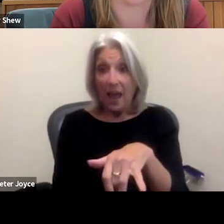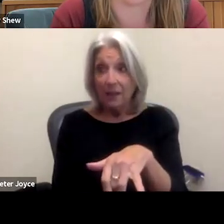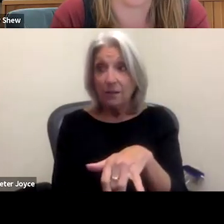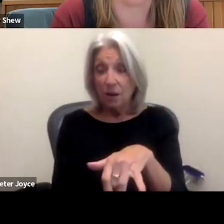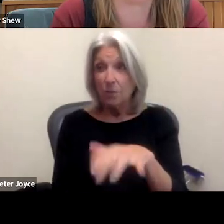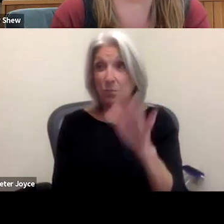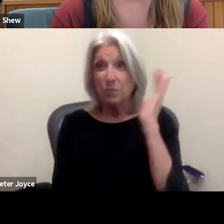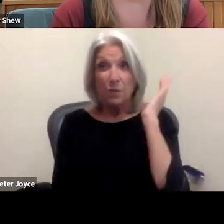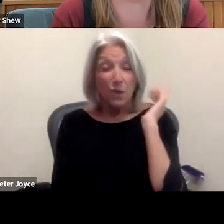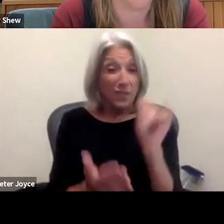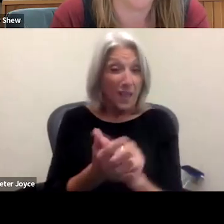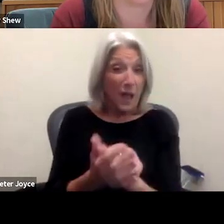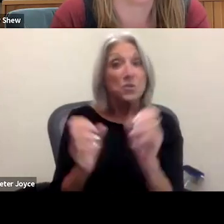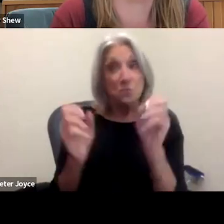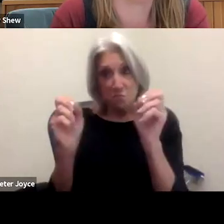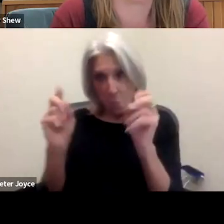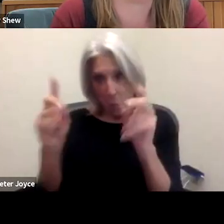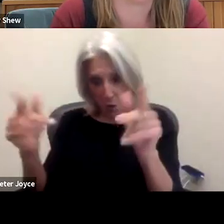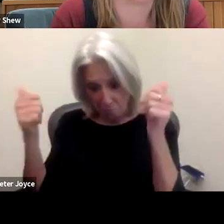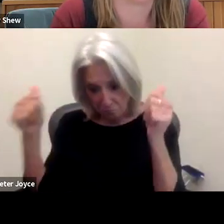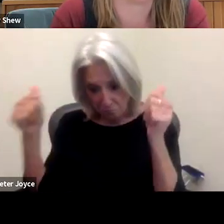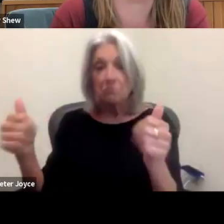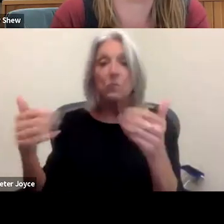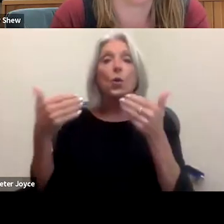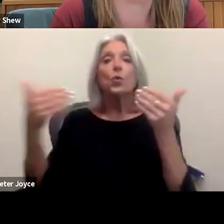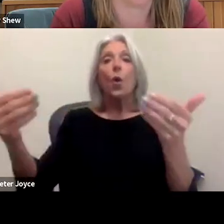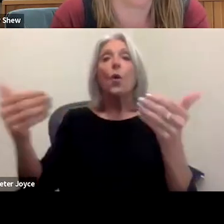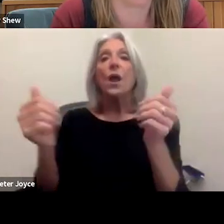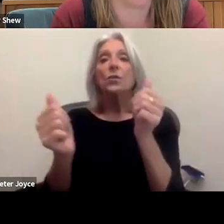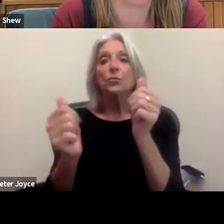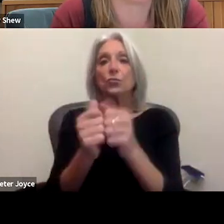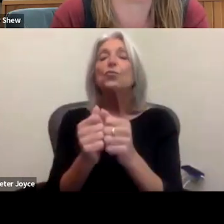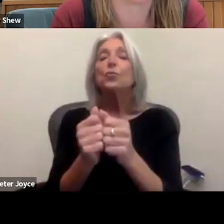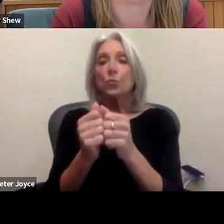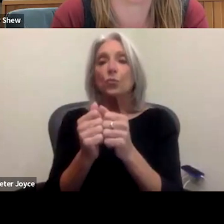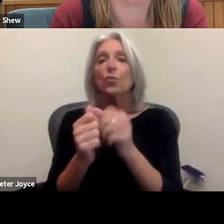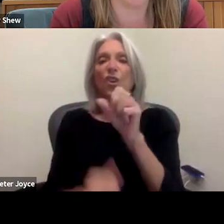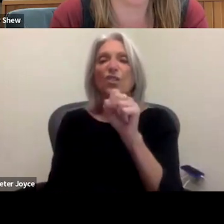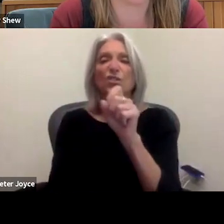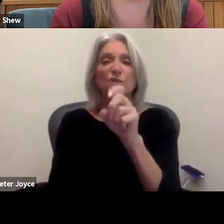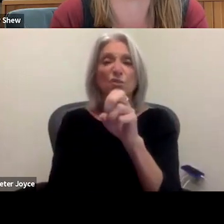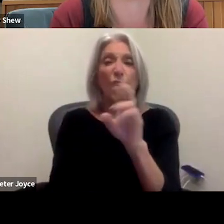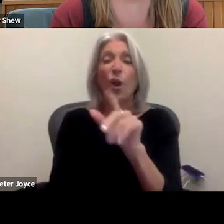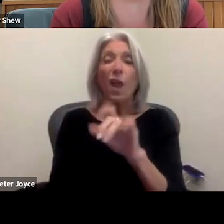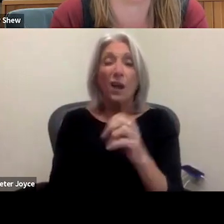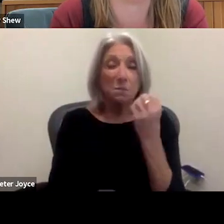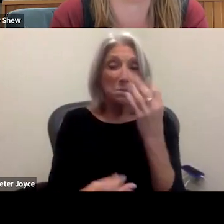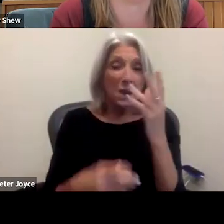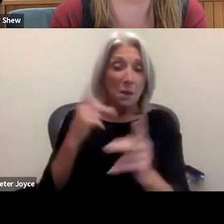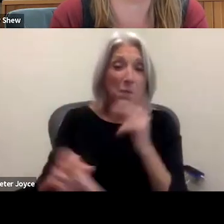and they could proceed with sterilizing a lot of people. This is Carrie Buck who this is built on.